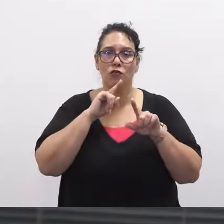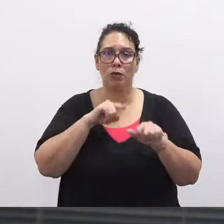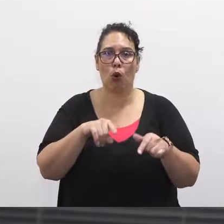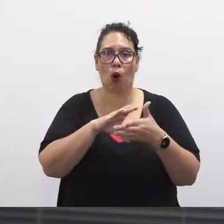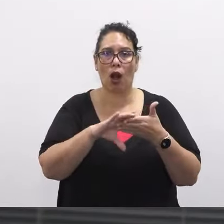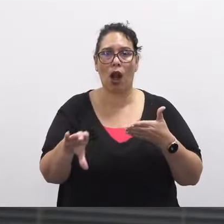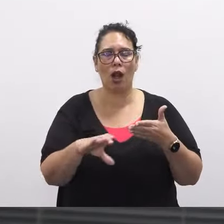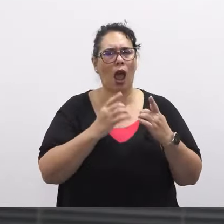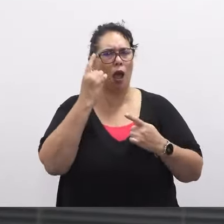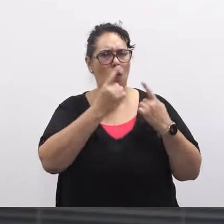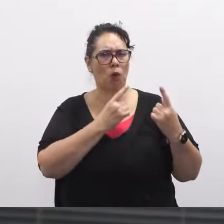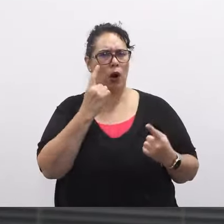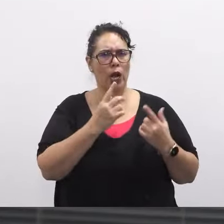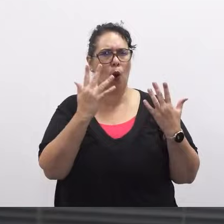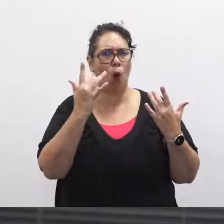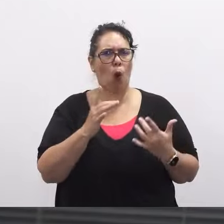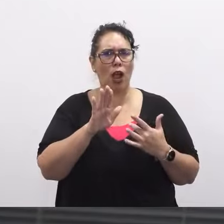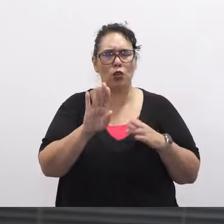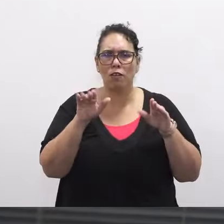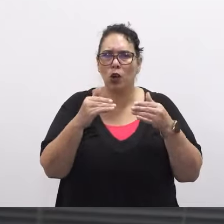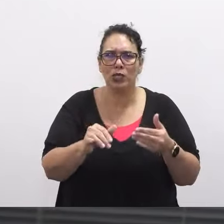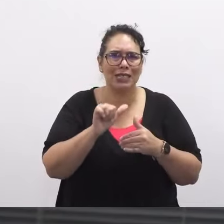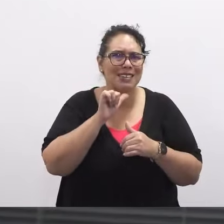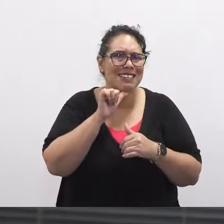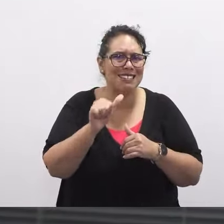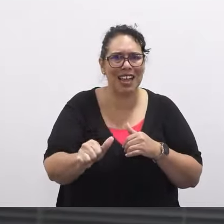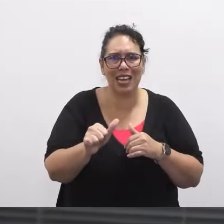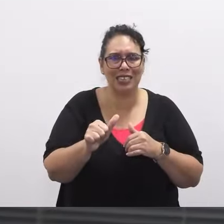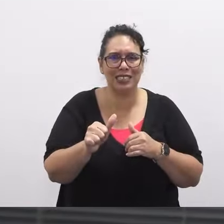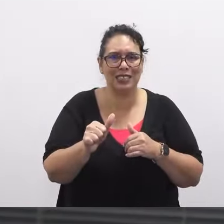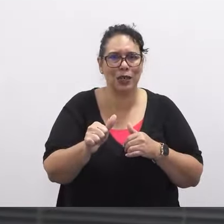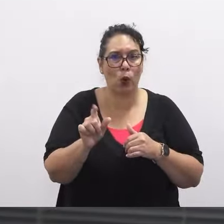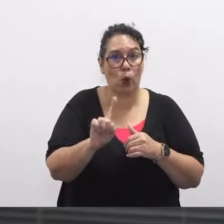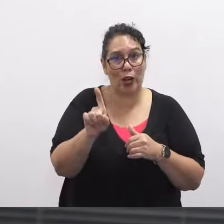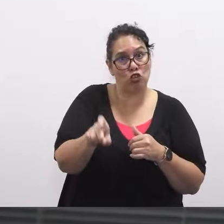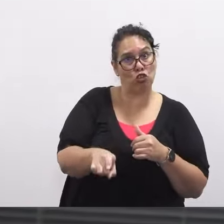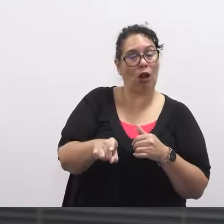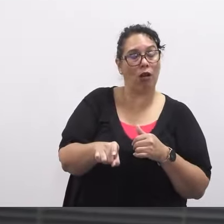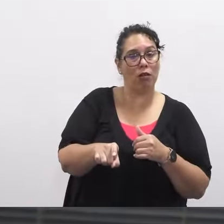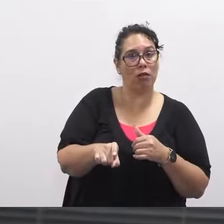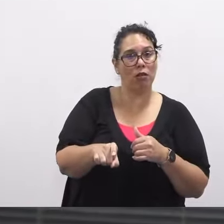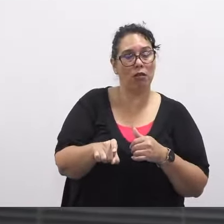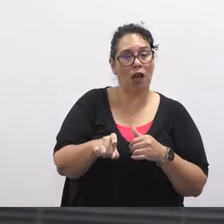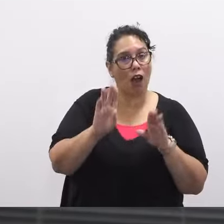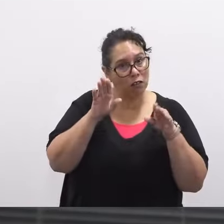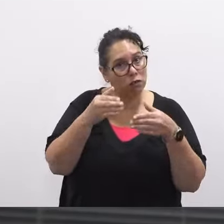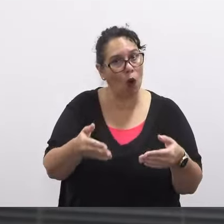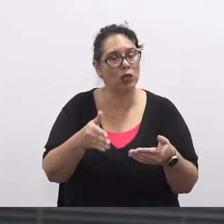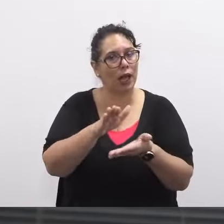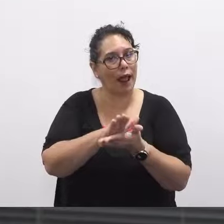I'm wondering why isn't your focus on what it should be, which is to focus on their academic efforts